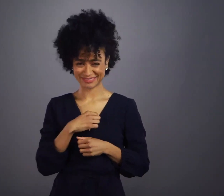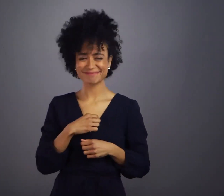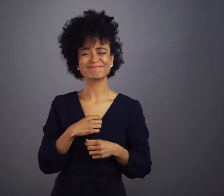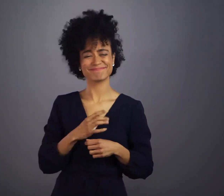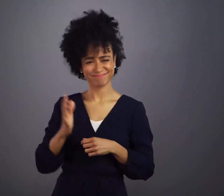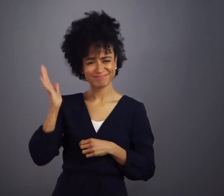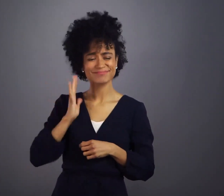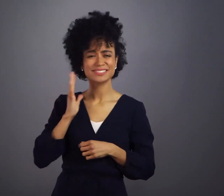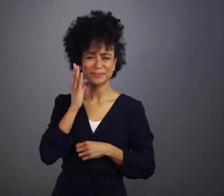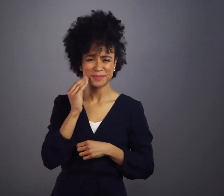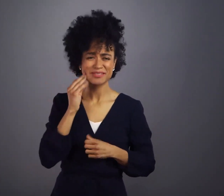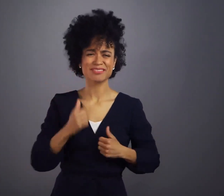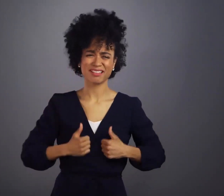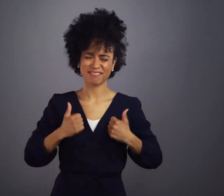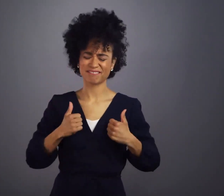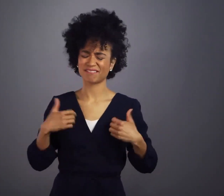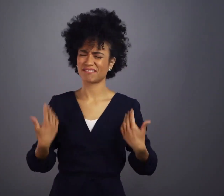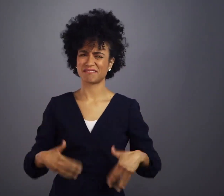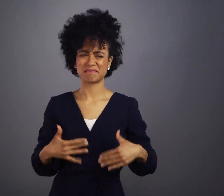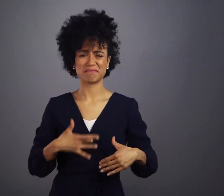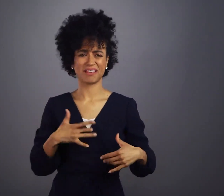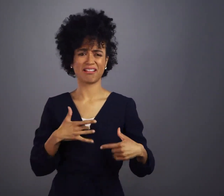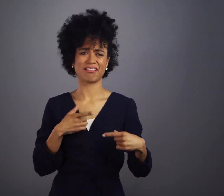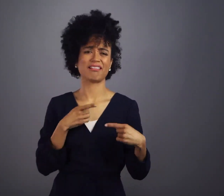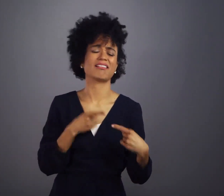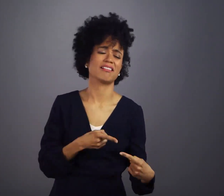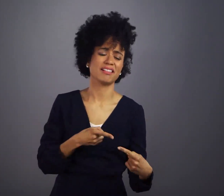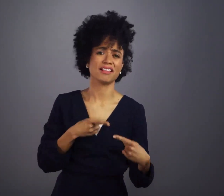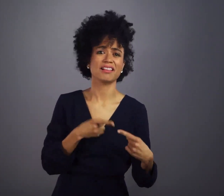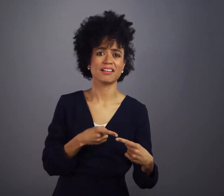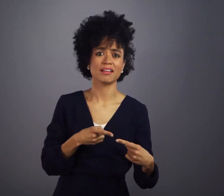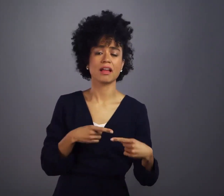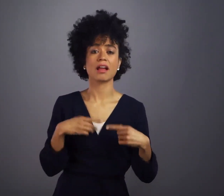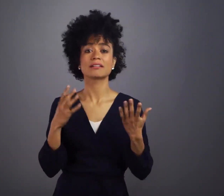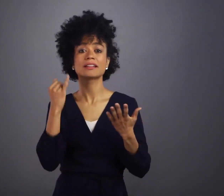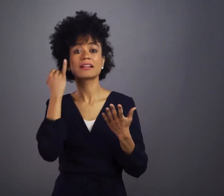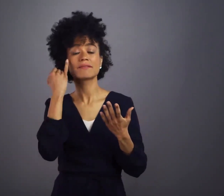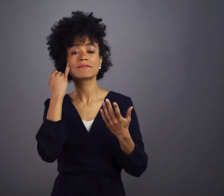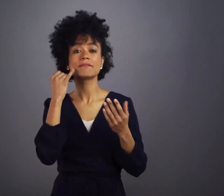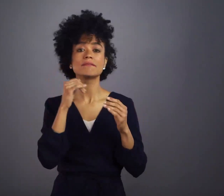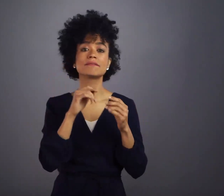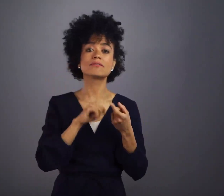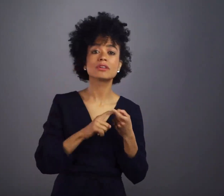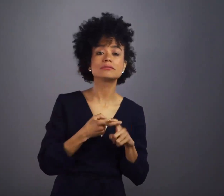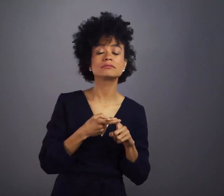We were in a position where life was becoming impossible, and if we had passed into the region